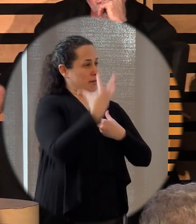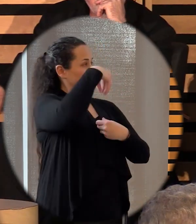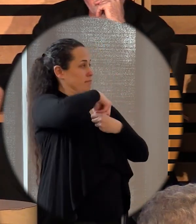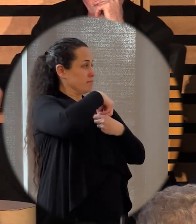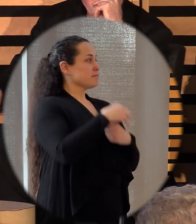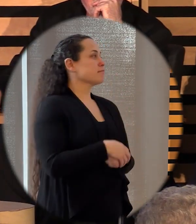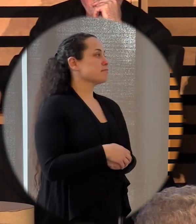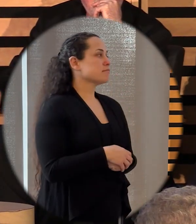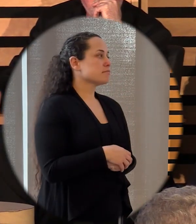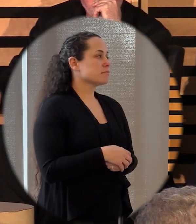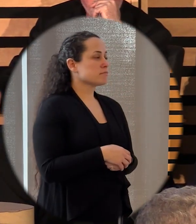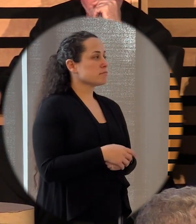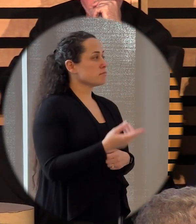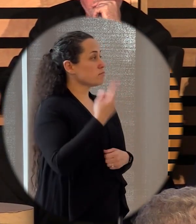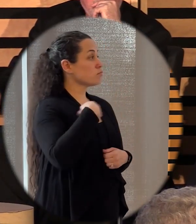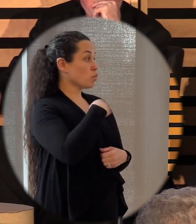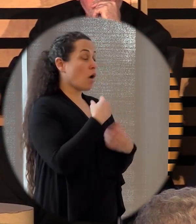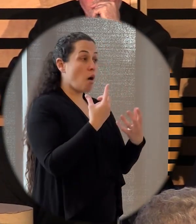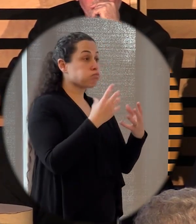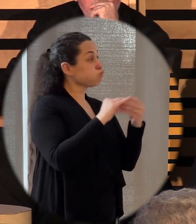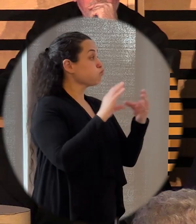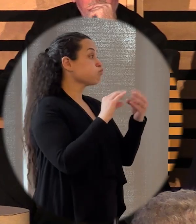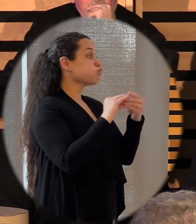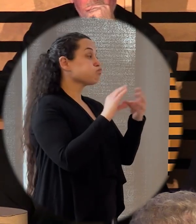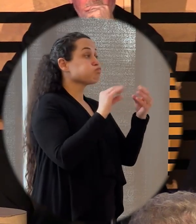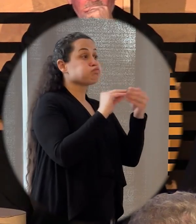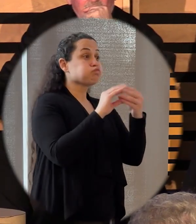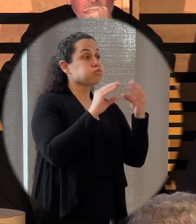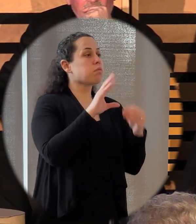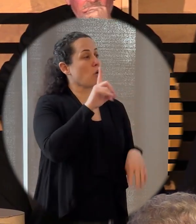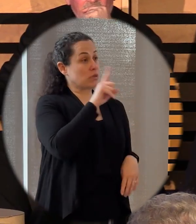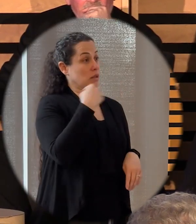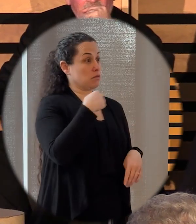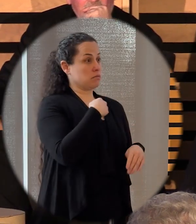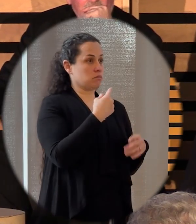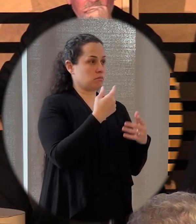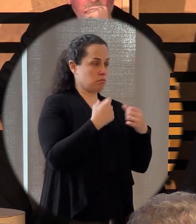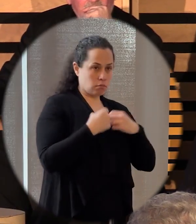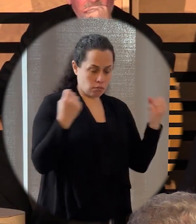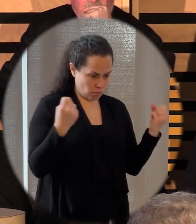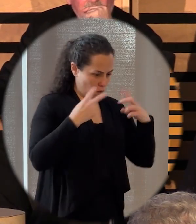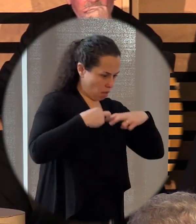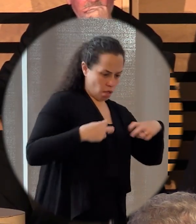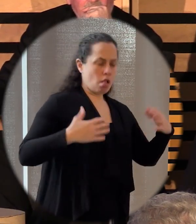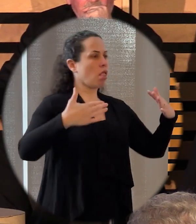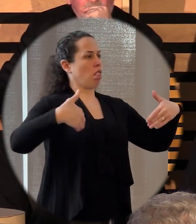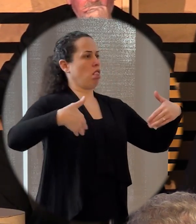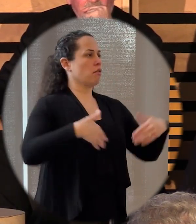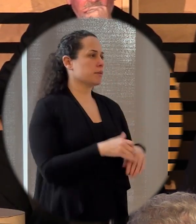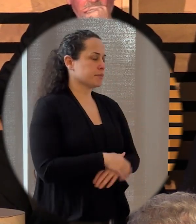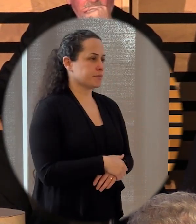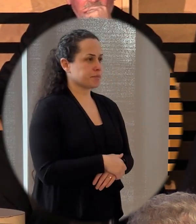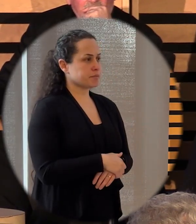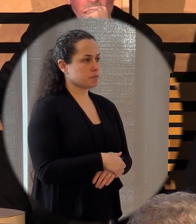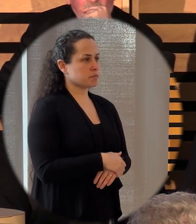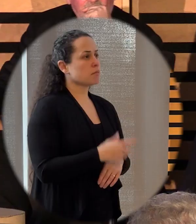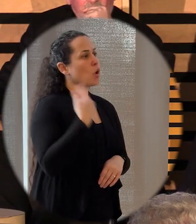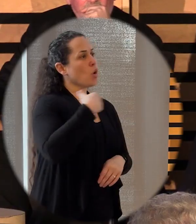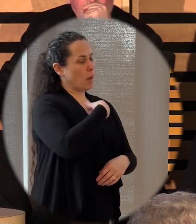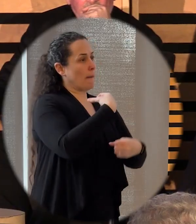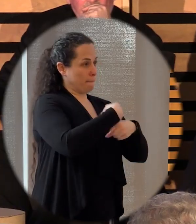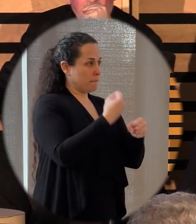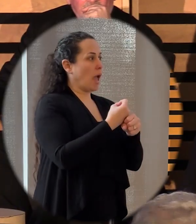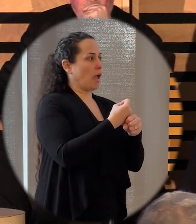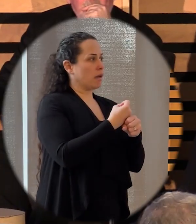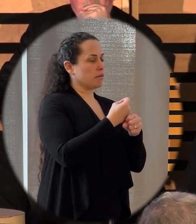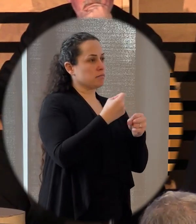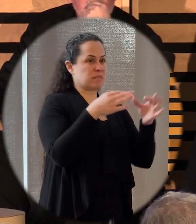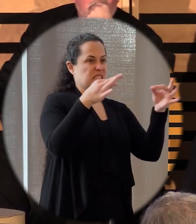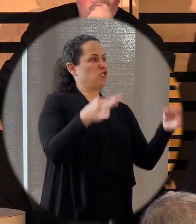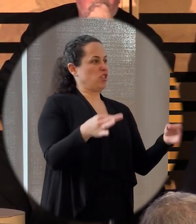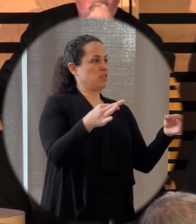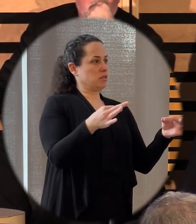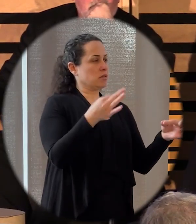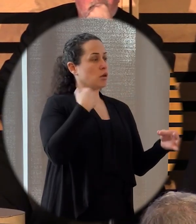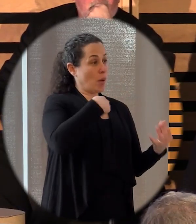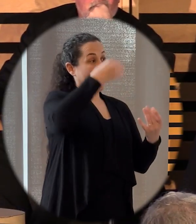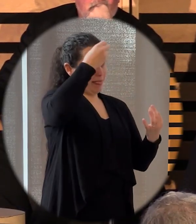believe in inclusion. We're not living it. We are making active choices not to allow people